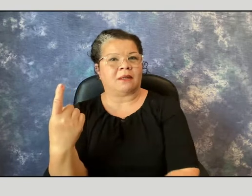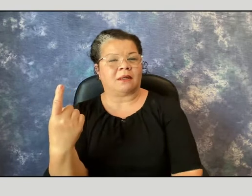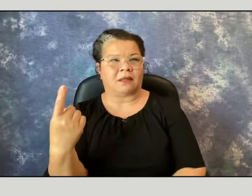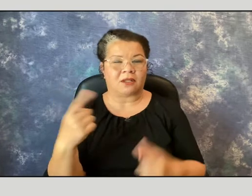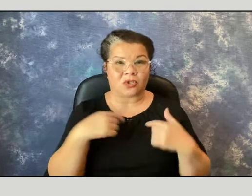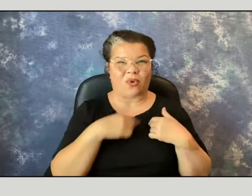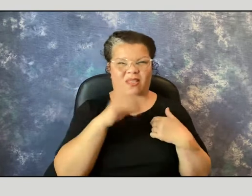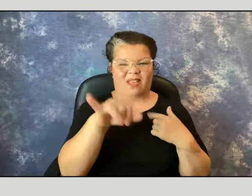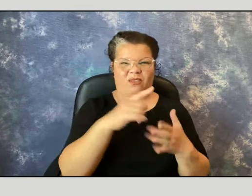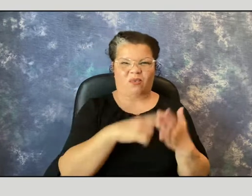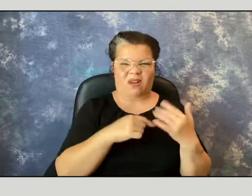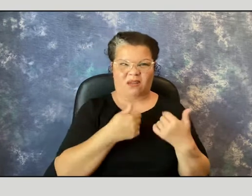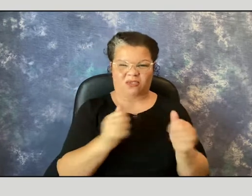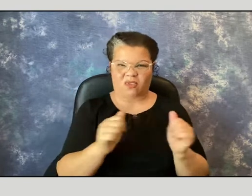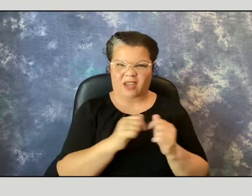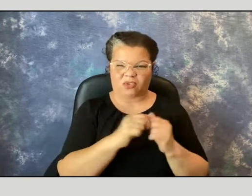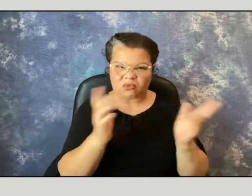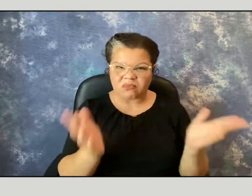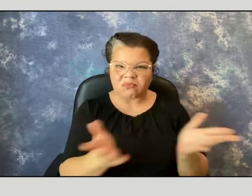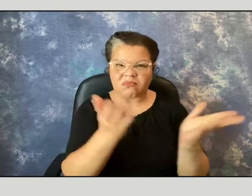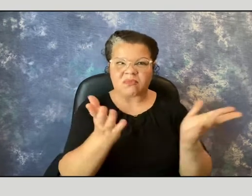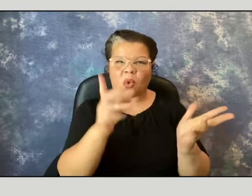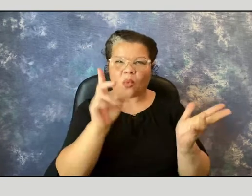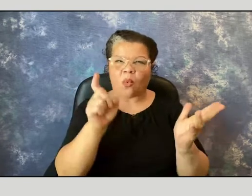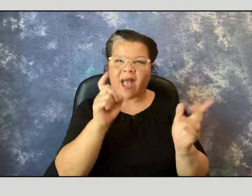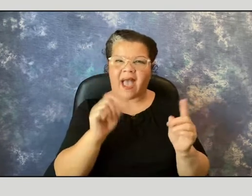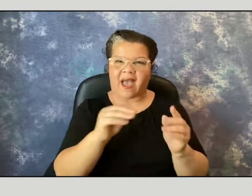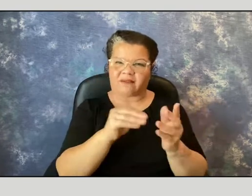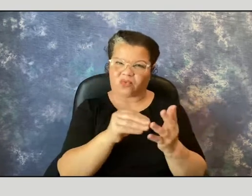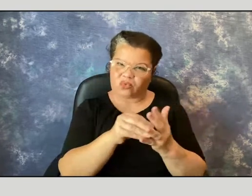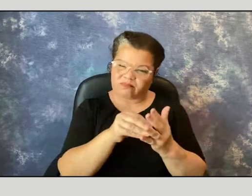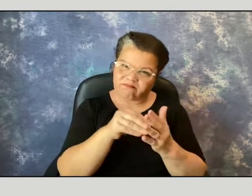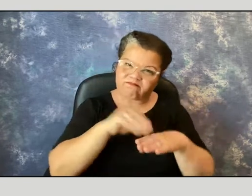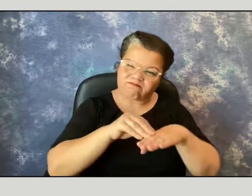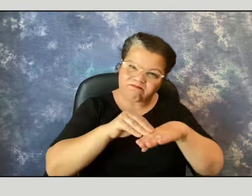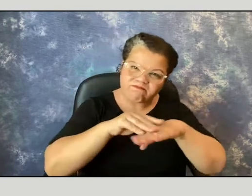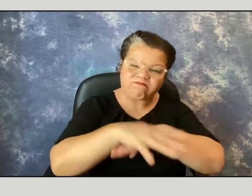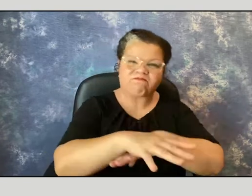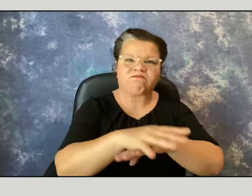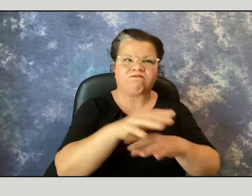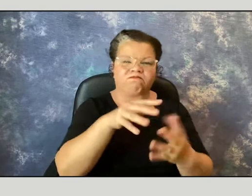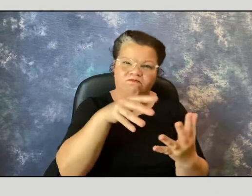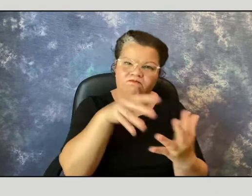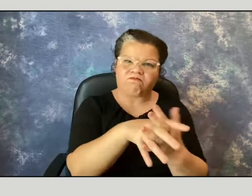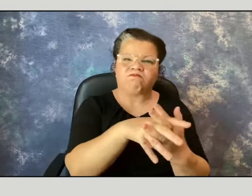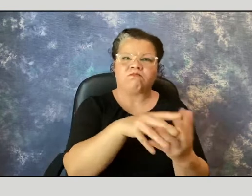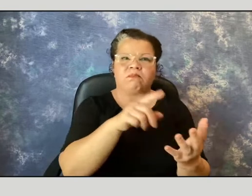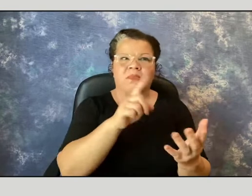we need to impact that and to recognize the role of colonial history in US history,